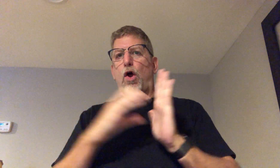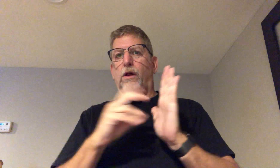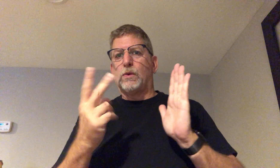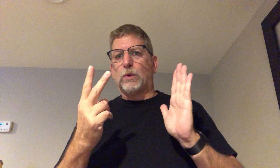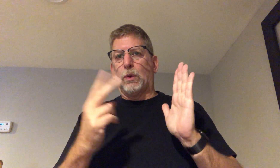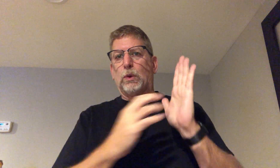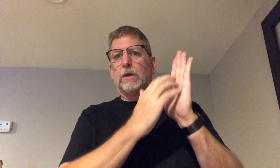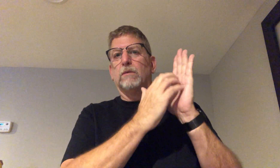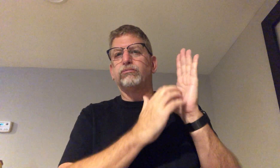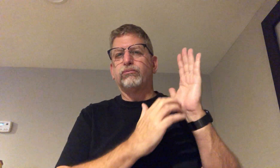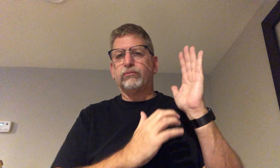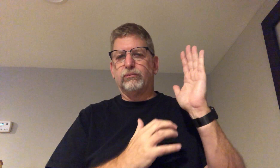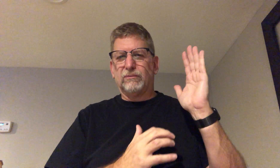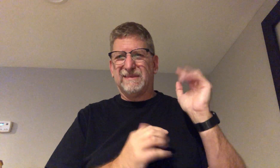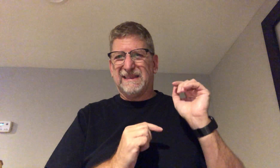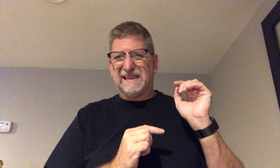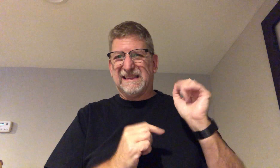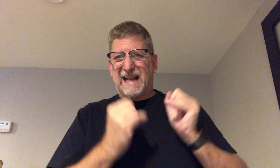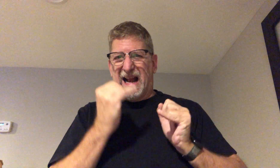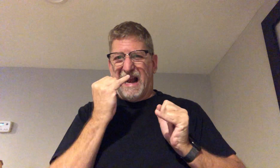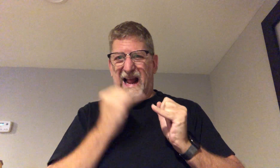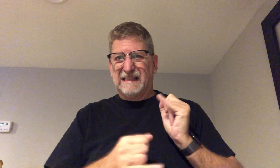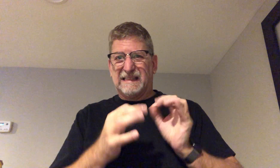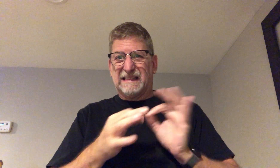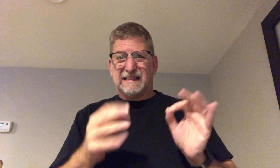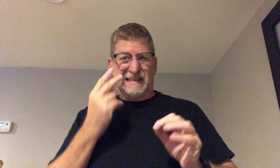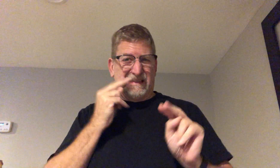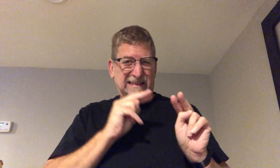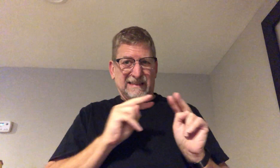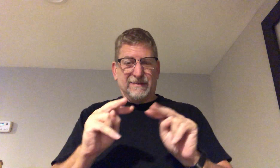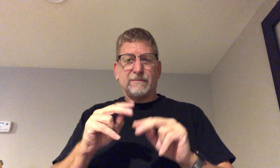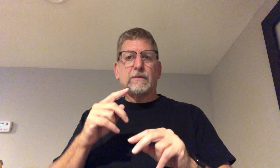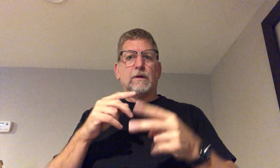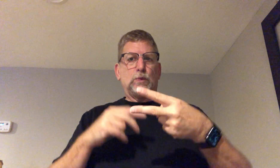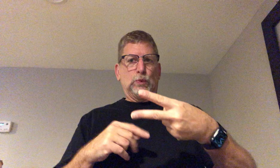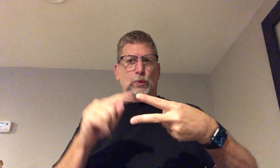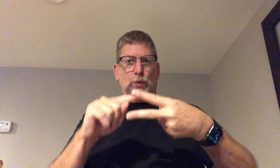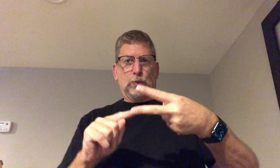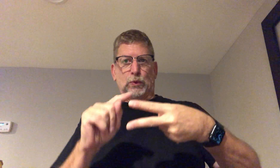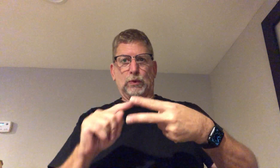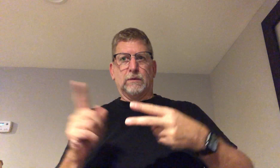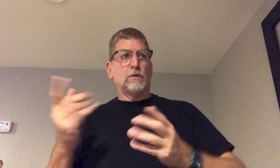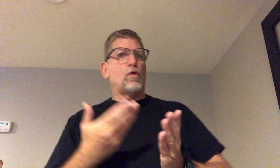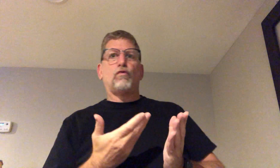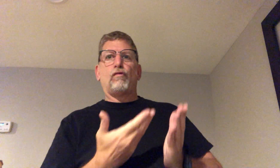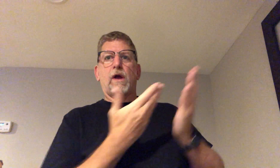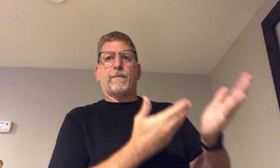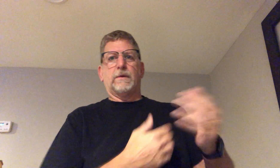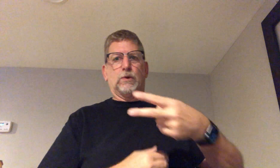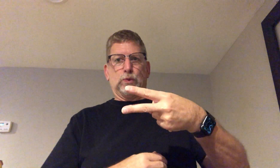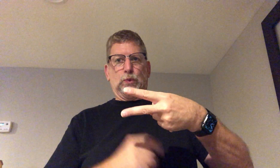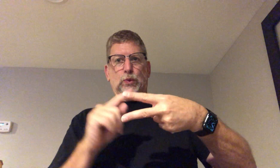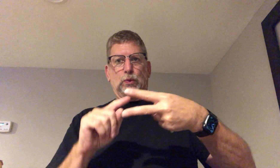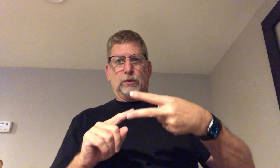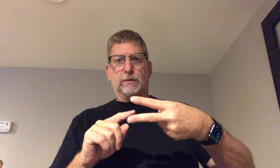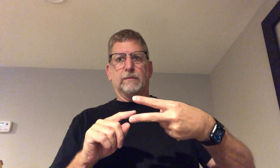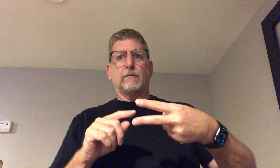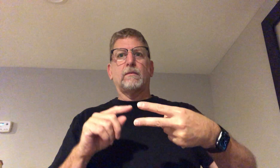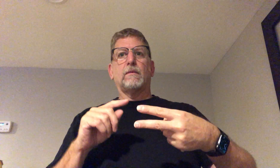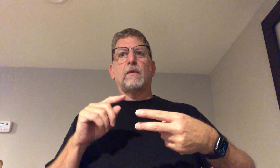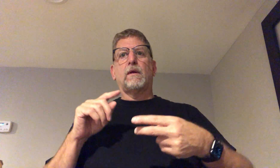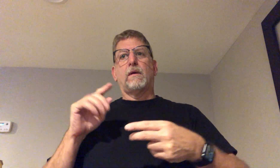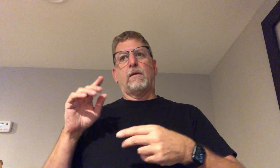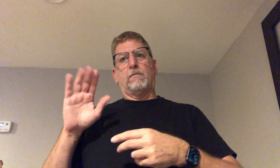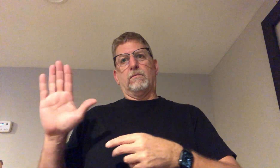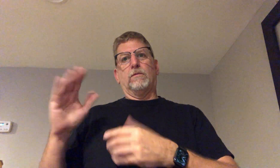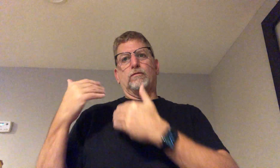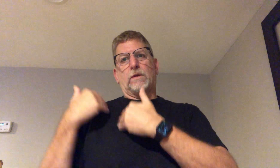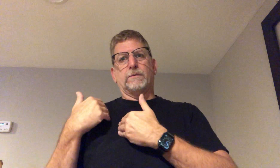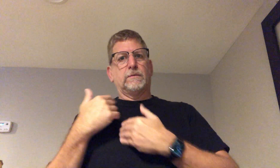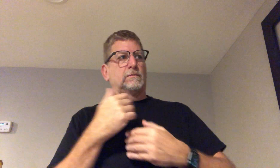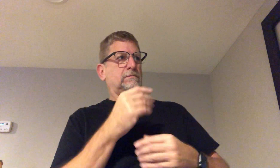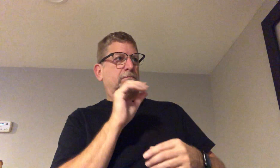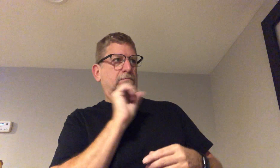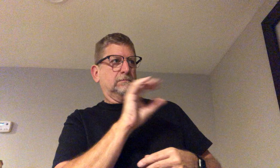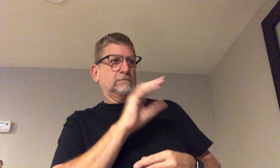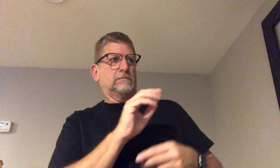two outcomes for each of the two articles.